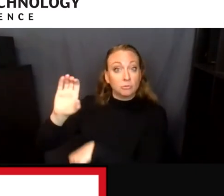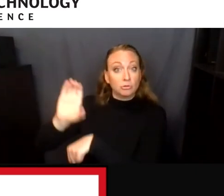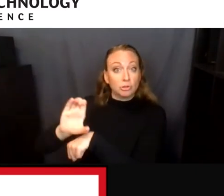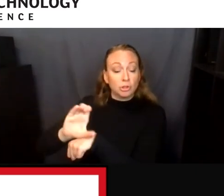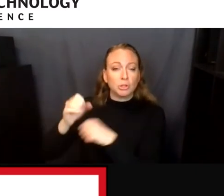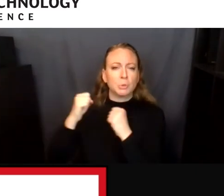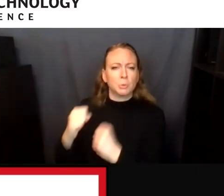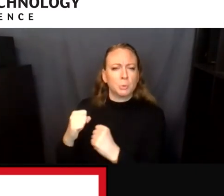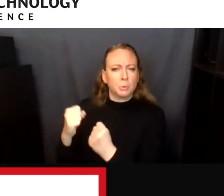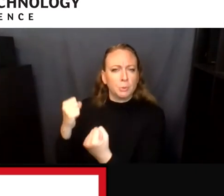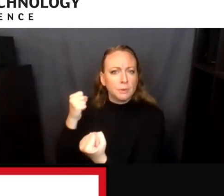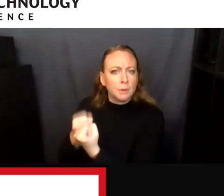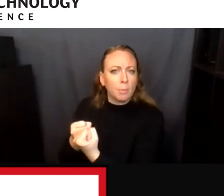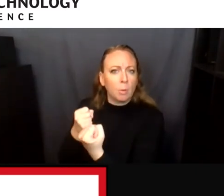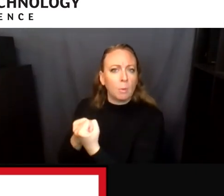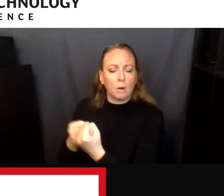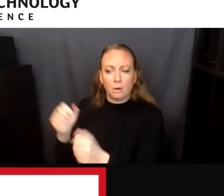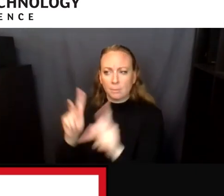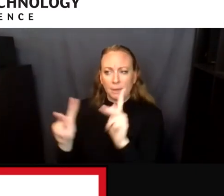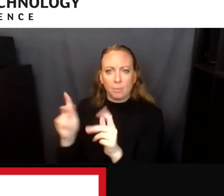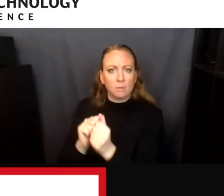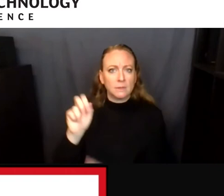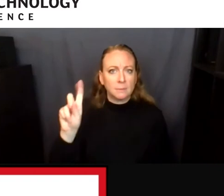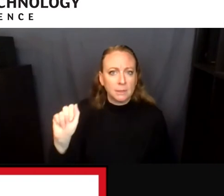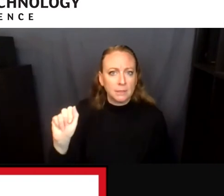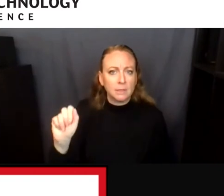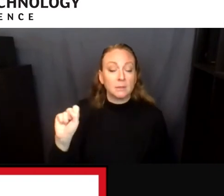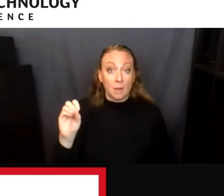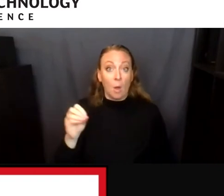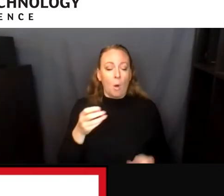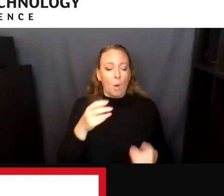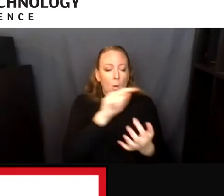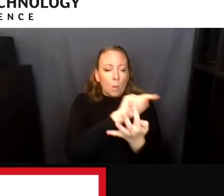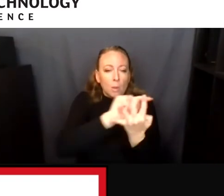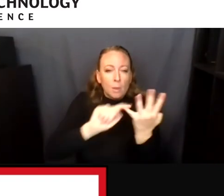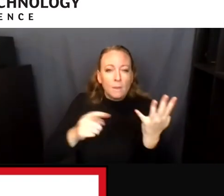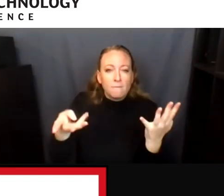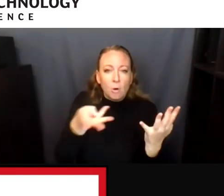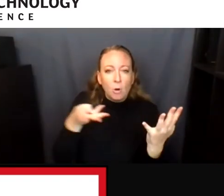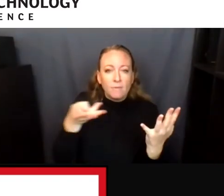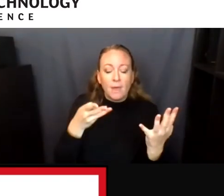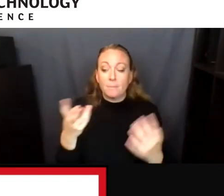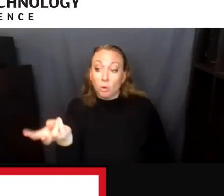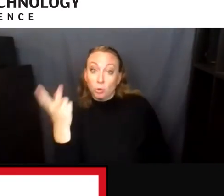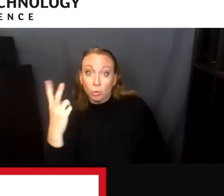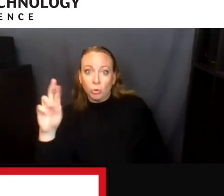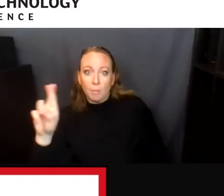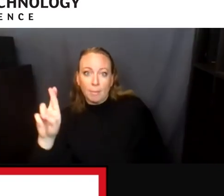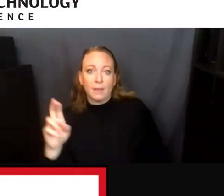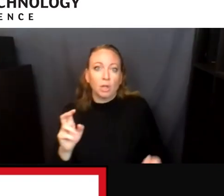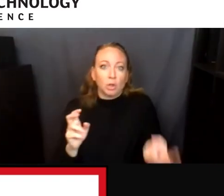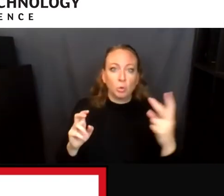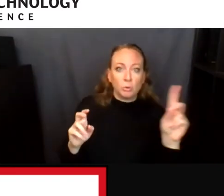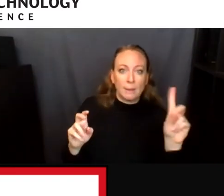of individuals with disabilities. So the four of them, two Republicans, two Democrats got it through rather quickly